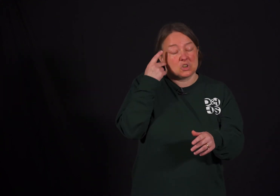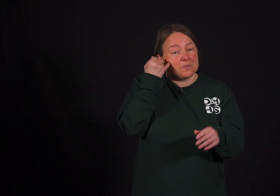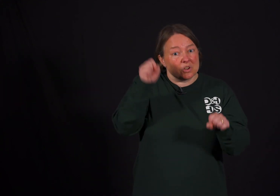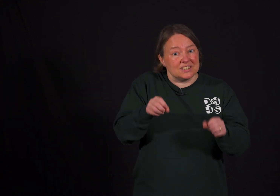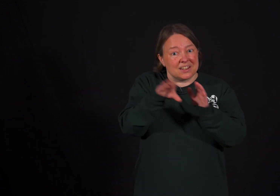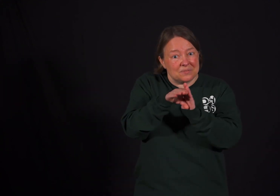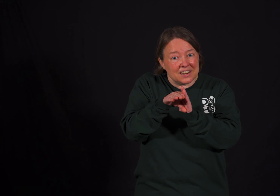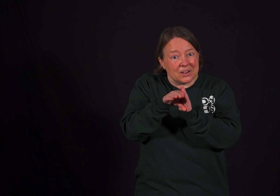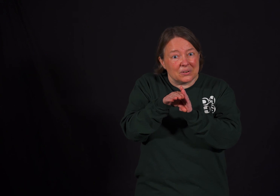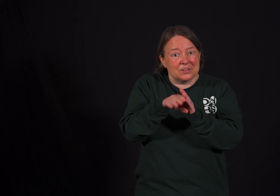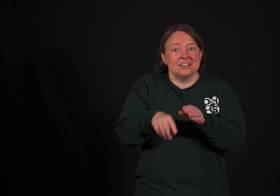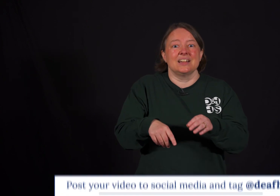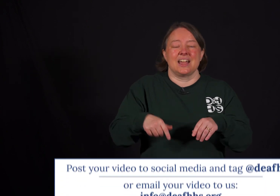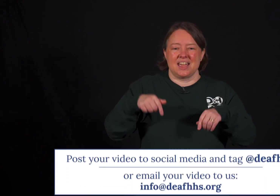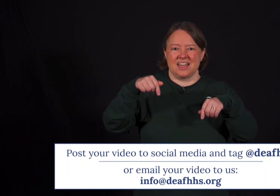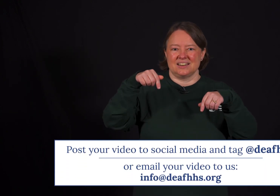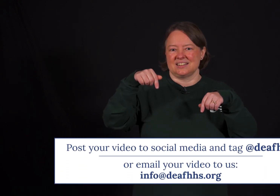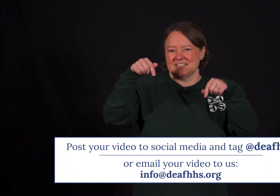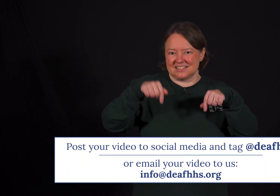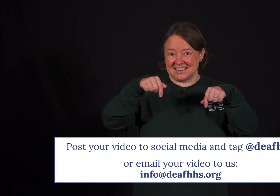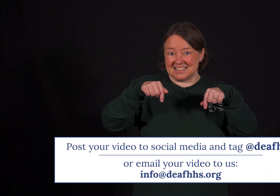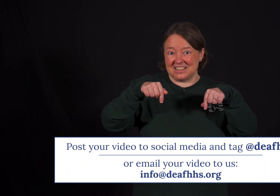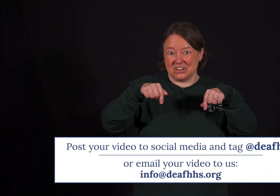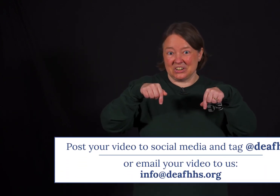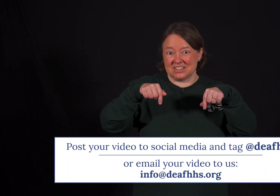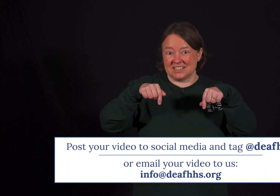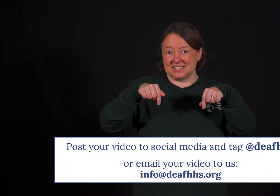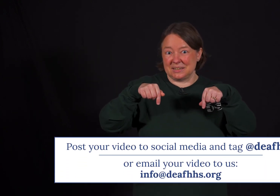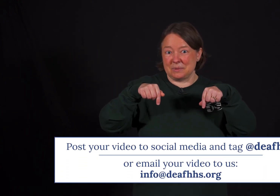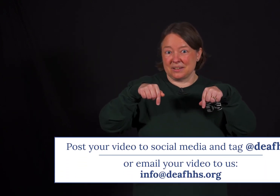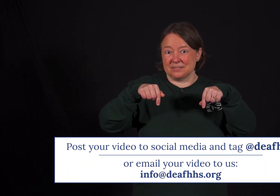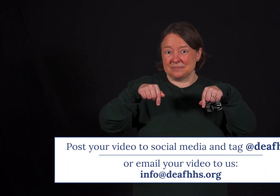so if you could take a video and send it here to this email,